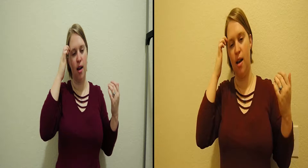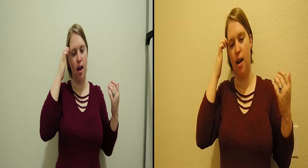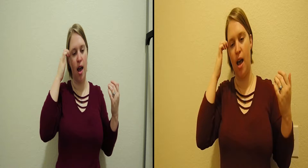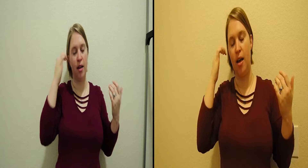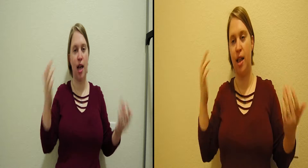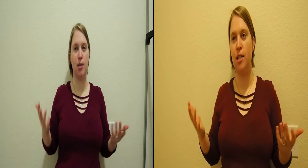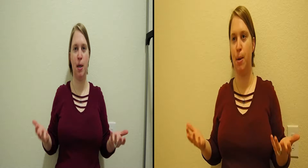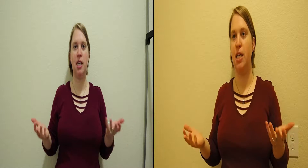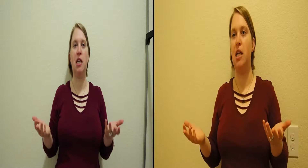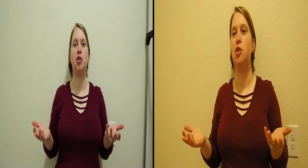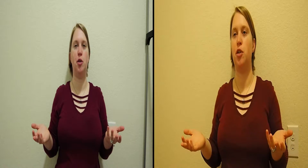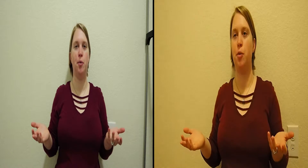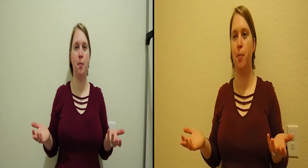and that's been an issue